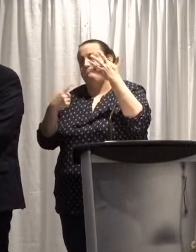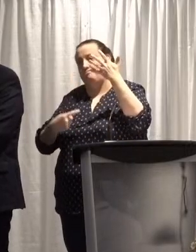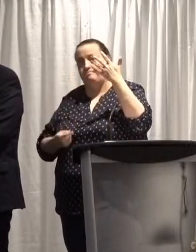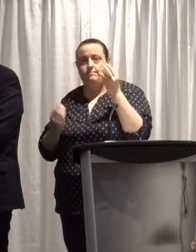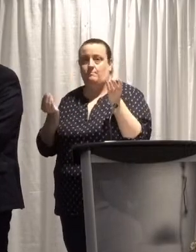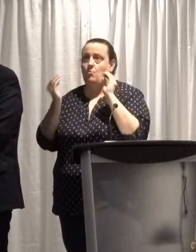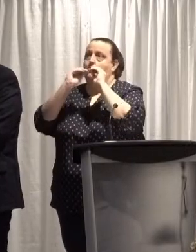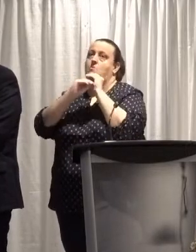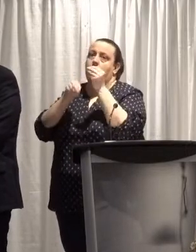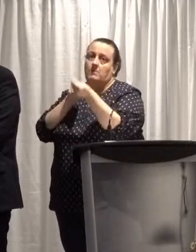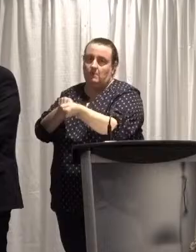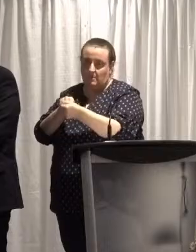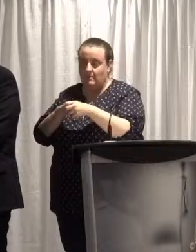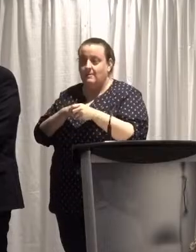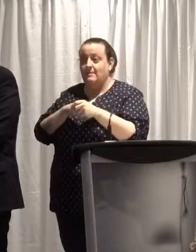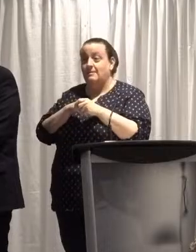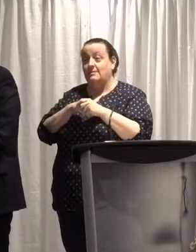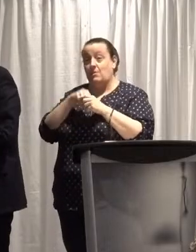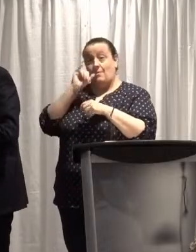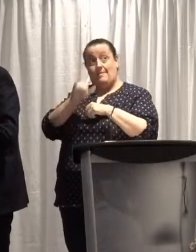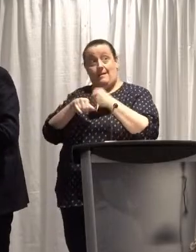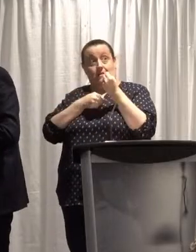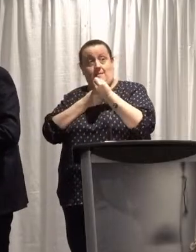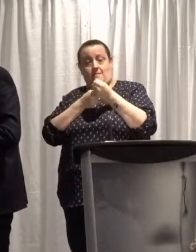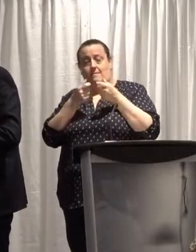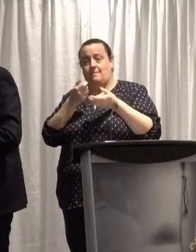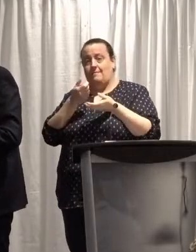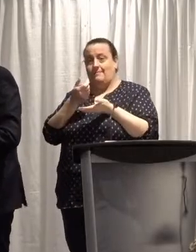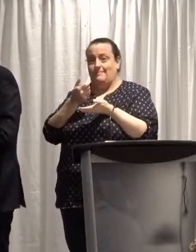SO THINGS LIKE THIS GREATLY BENEFIT SO MANY THINGS.